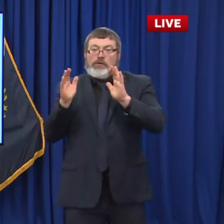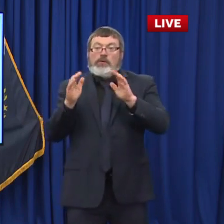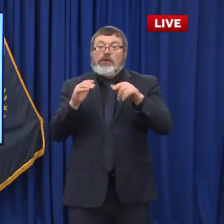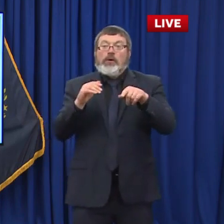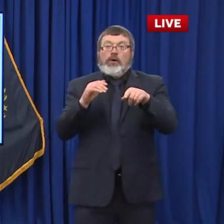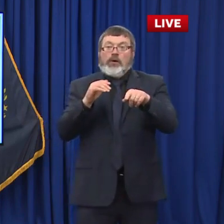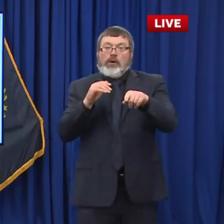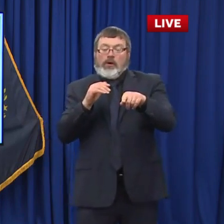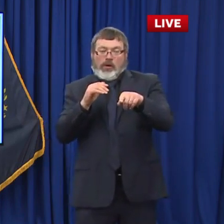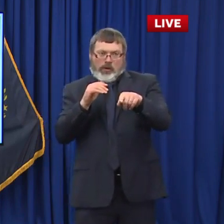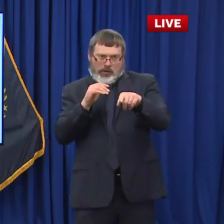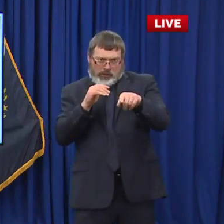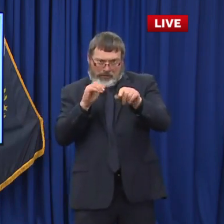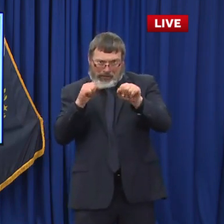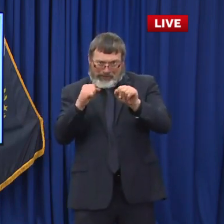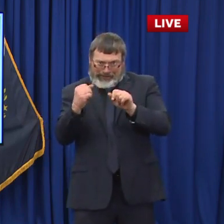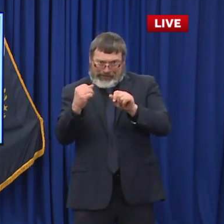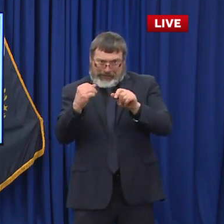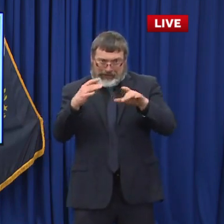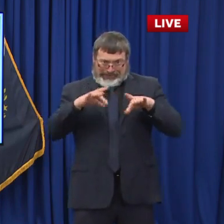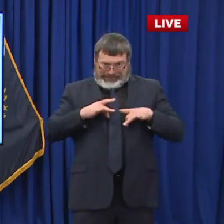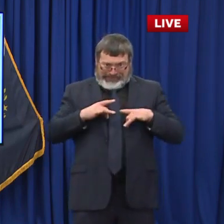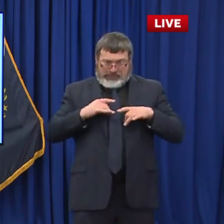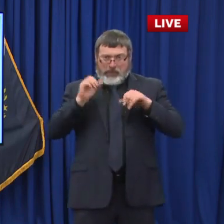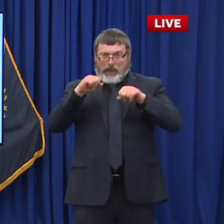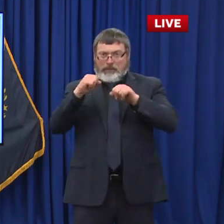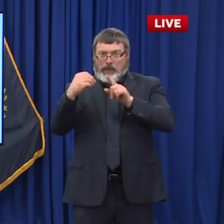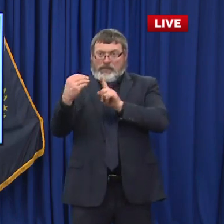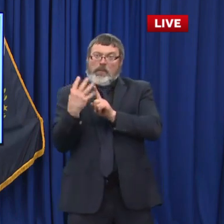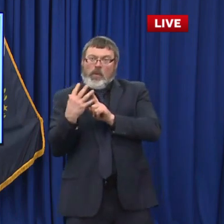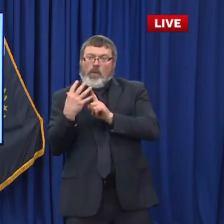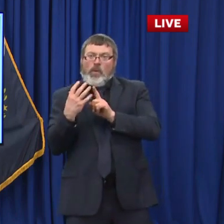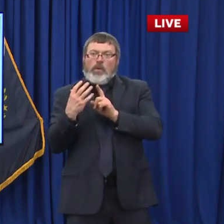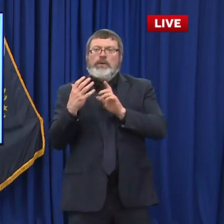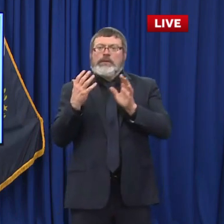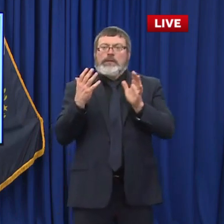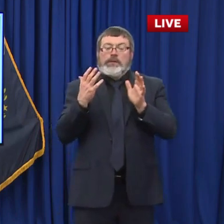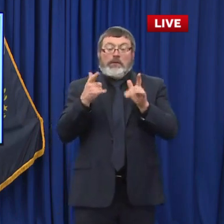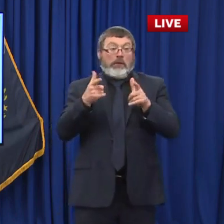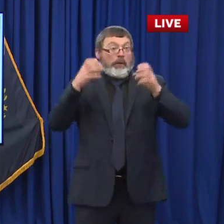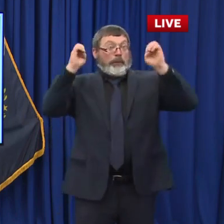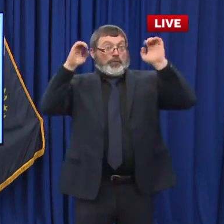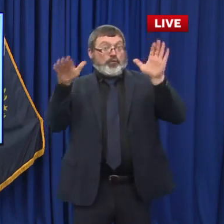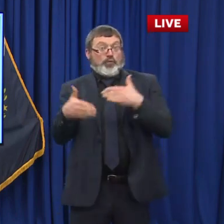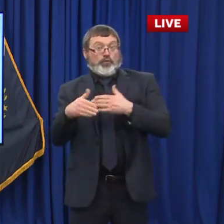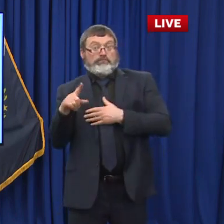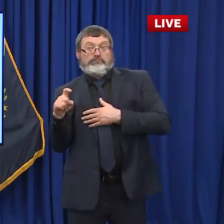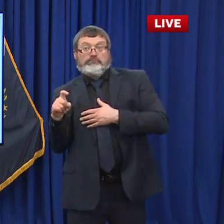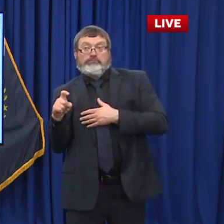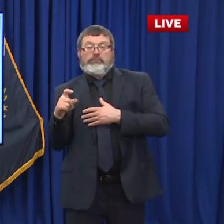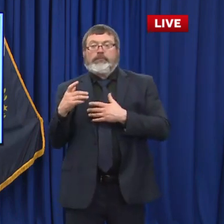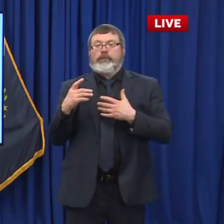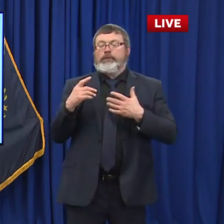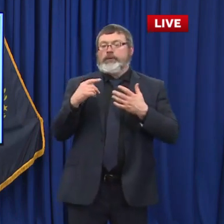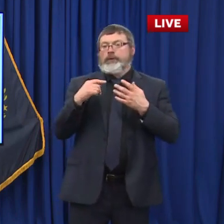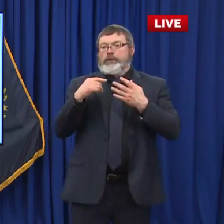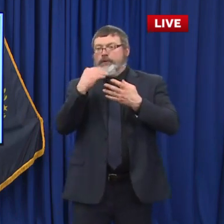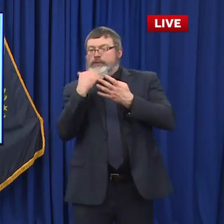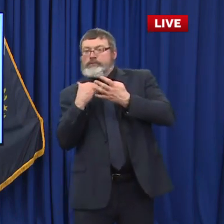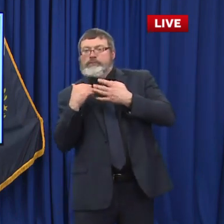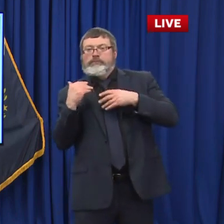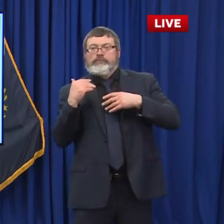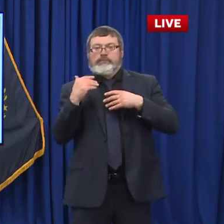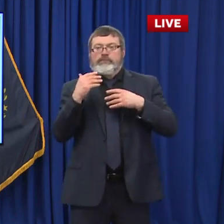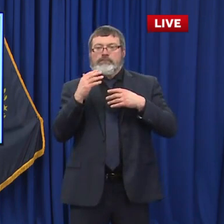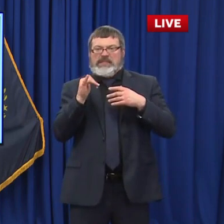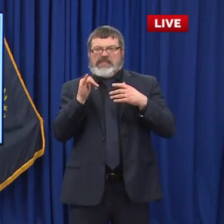THEIR TO LOOK FOR AREAS WHERE THE STAFF IS GOING TO HAVE THE GREATEST LIKELIHOOD OF COMING INTO CONTACT WITH SOME MAN -- SOMEONE WITH COVID-19.